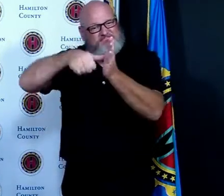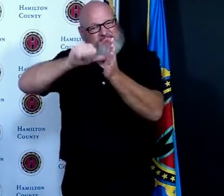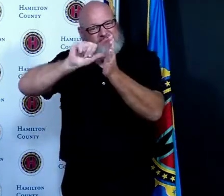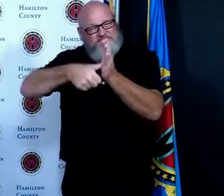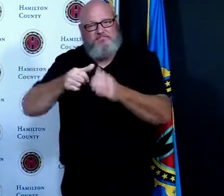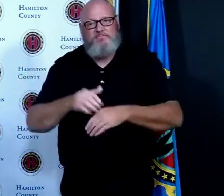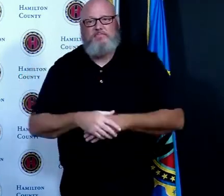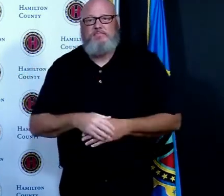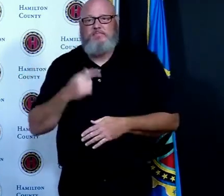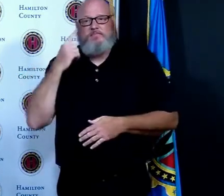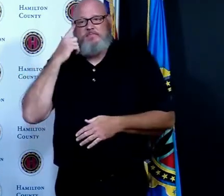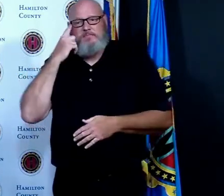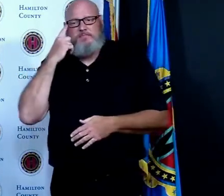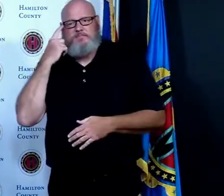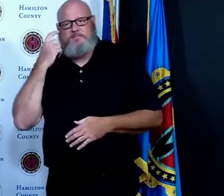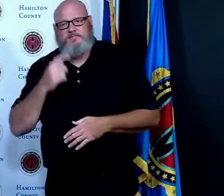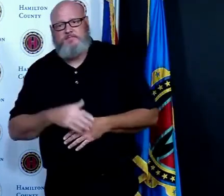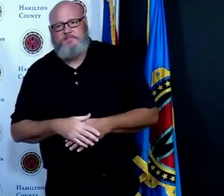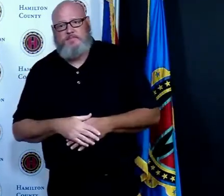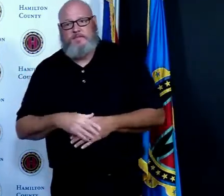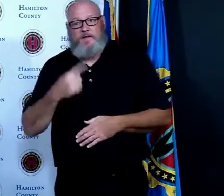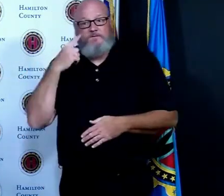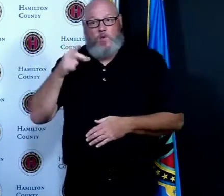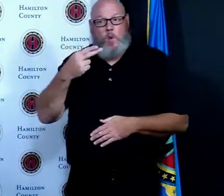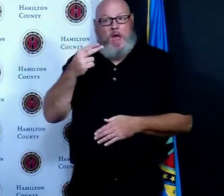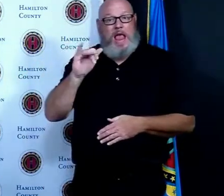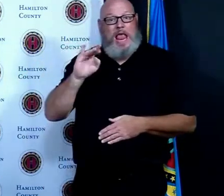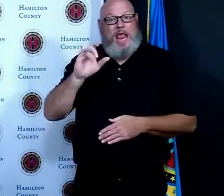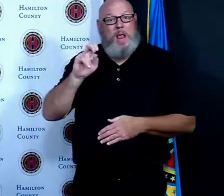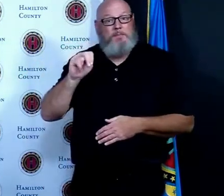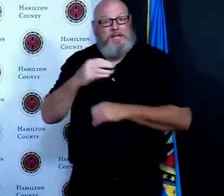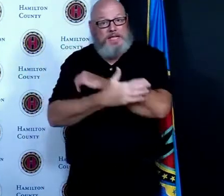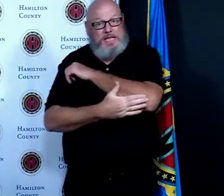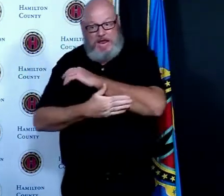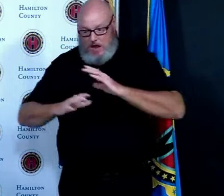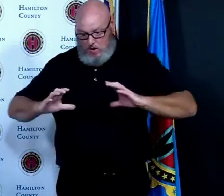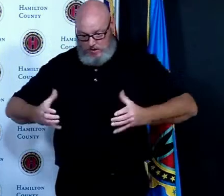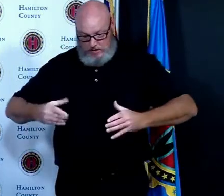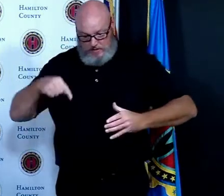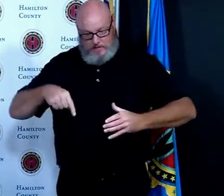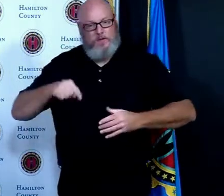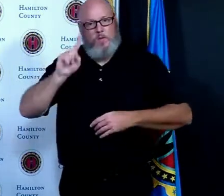hospitalizations as mentioned for Hamilton County are on the rise although not as drastically as the